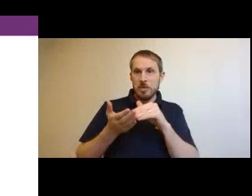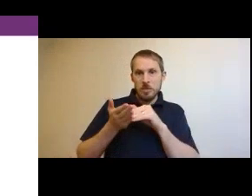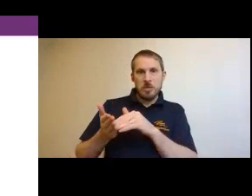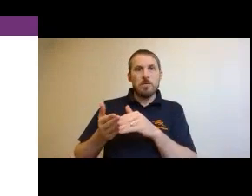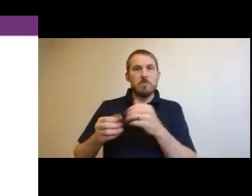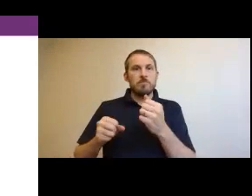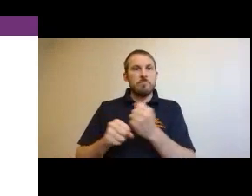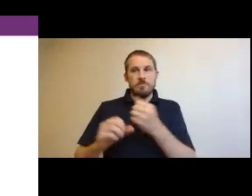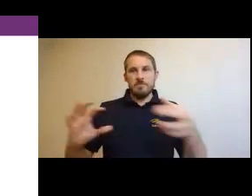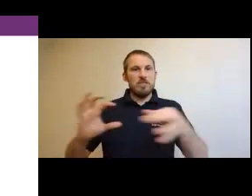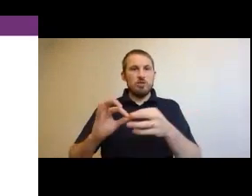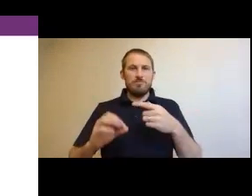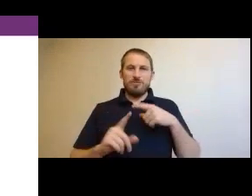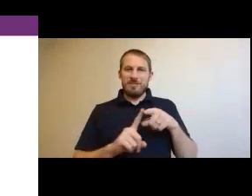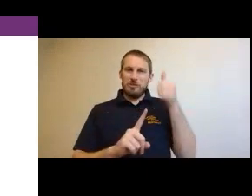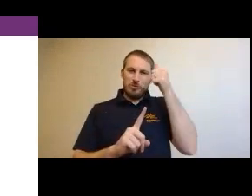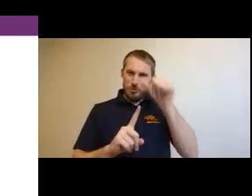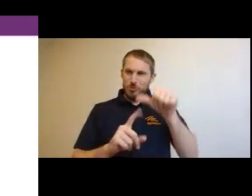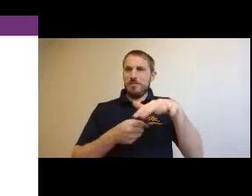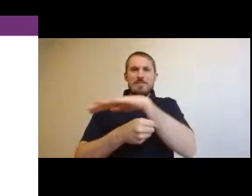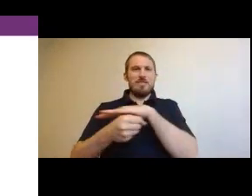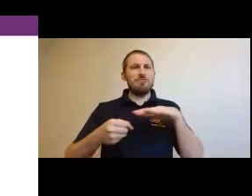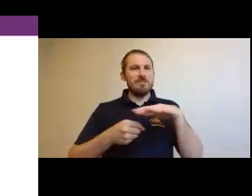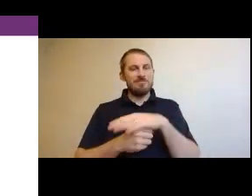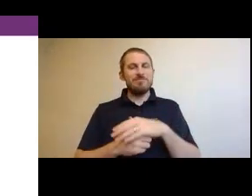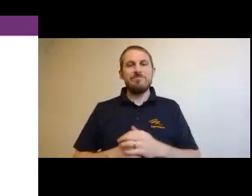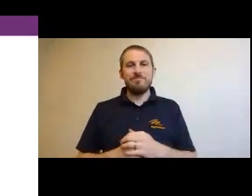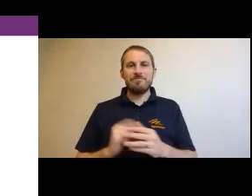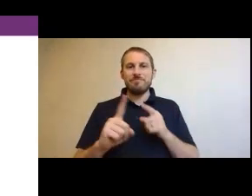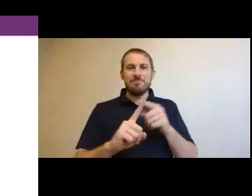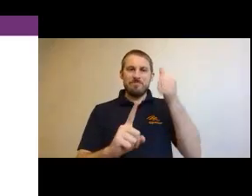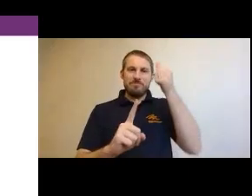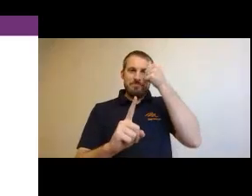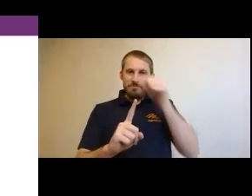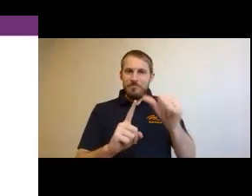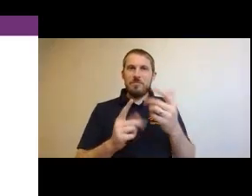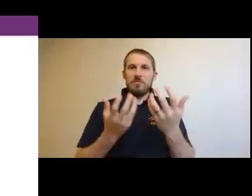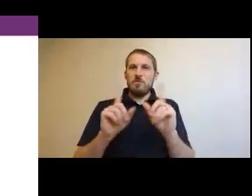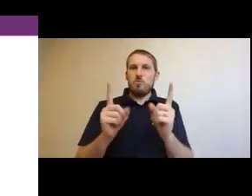their local communities. They know what services are around and what's available